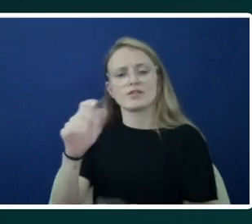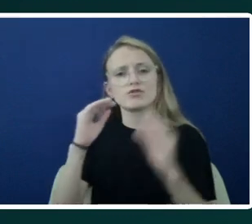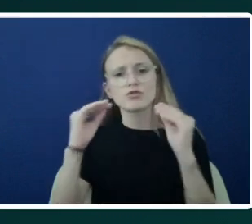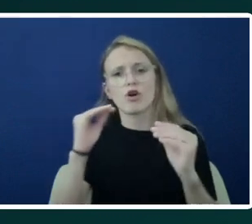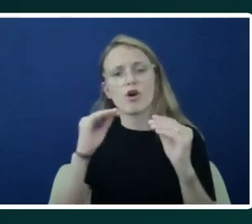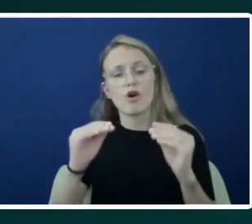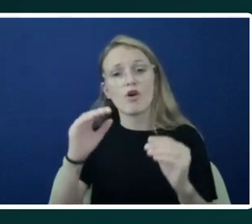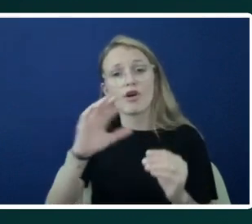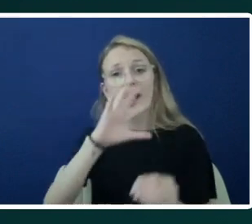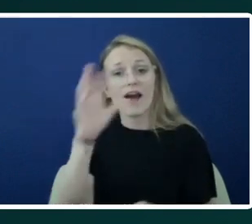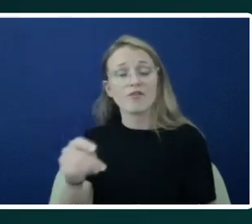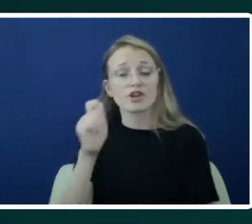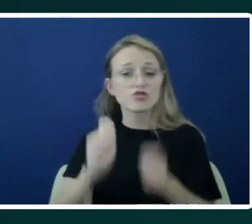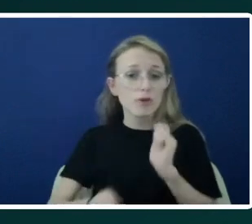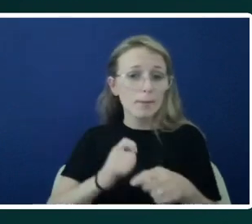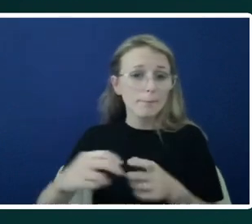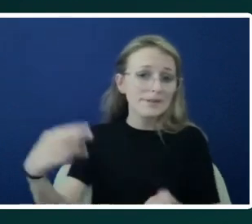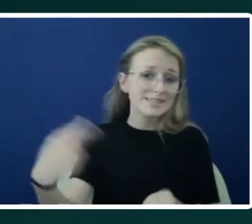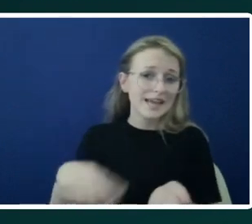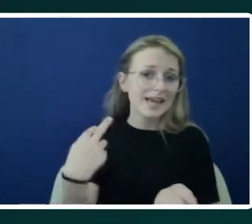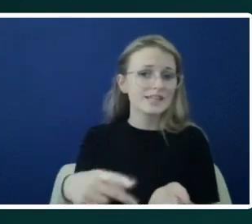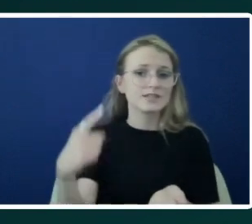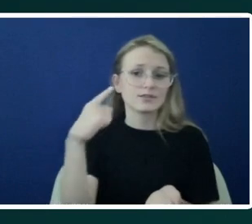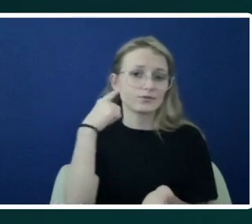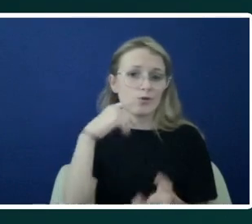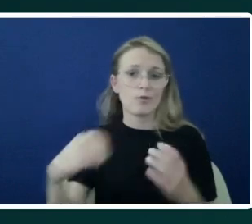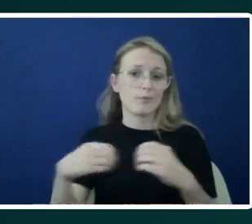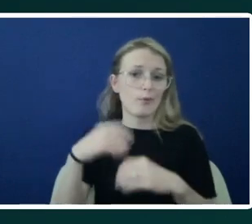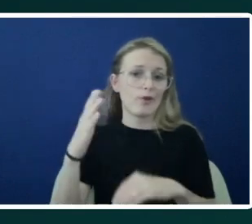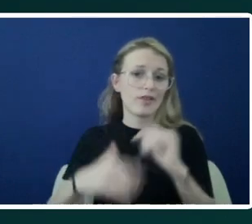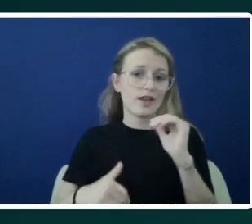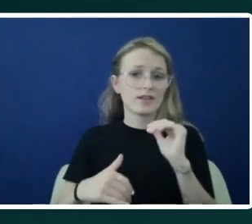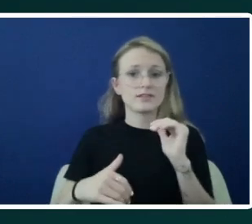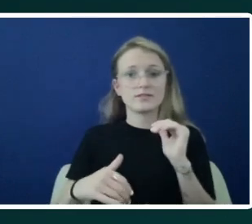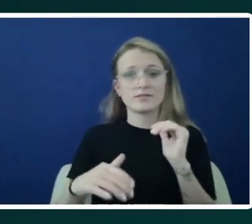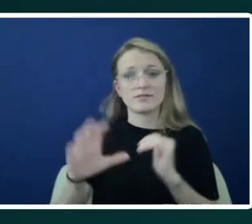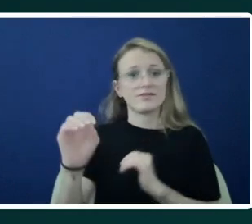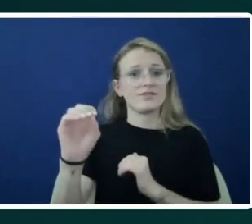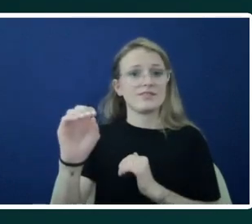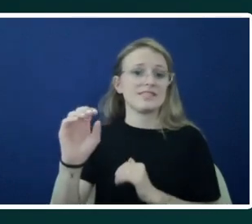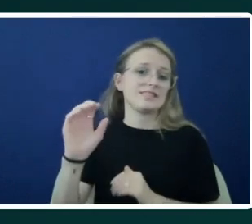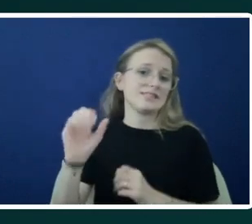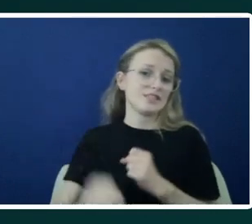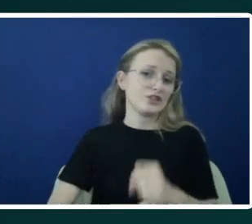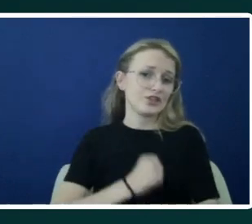D.C. for more than a half century. Was a graduate of Howard University and a native of D.C.